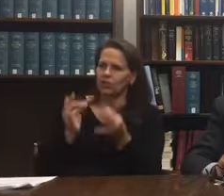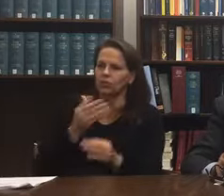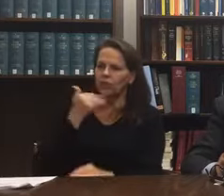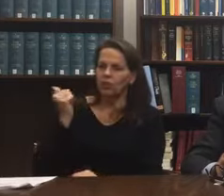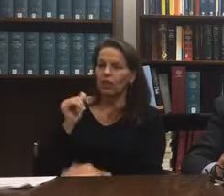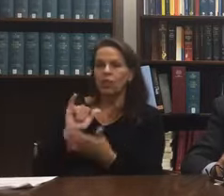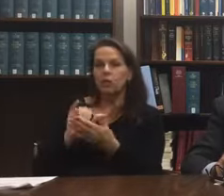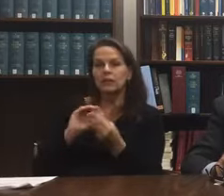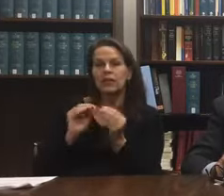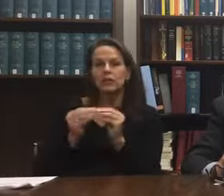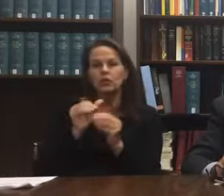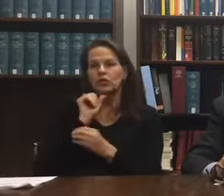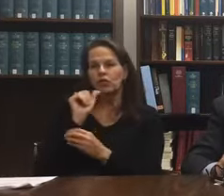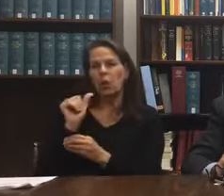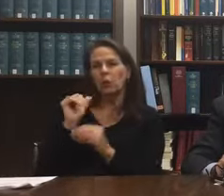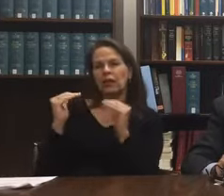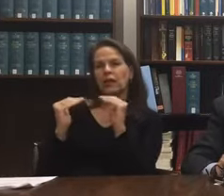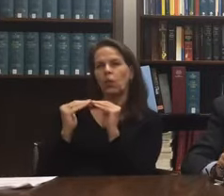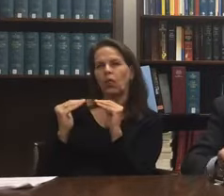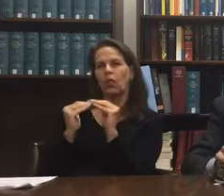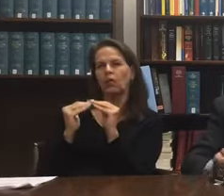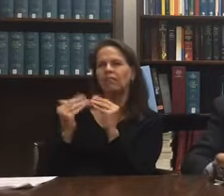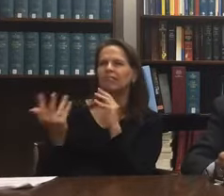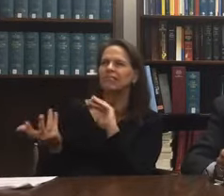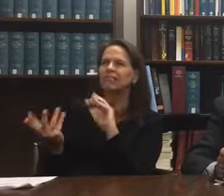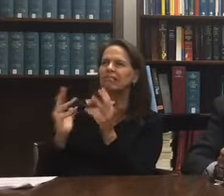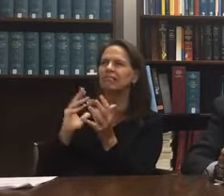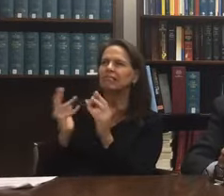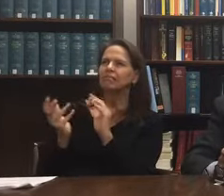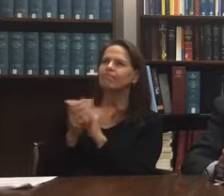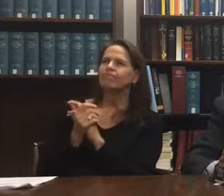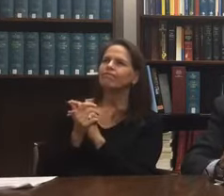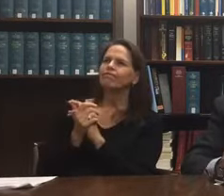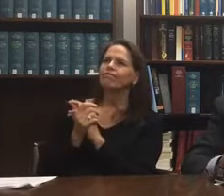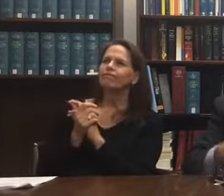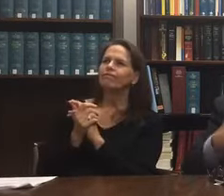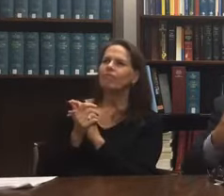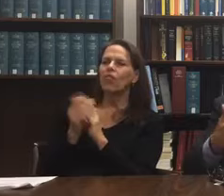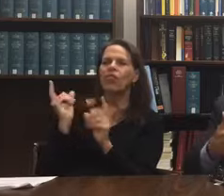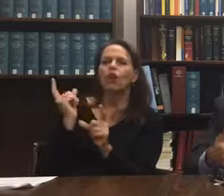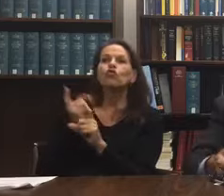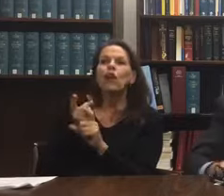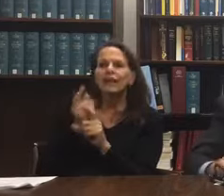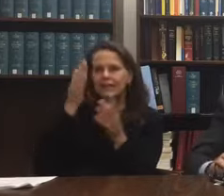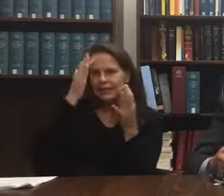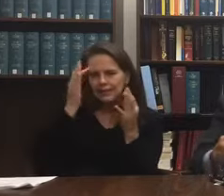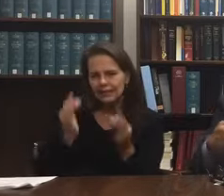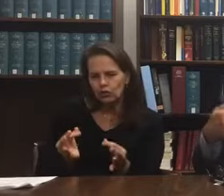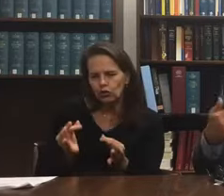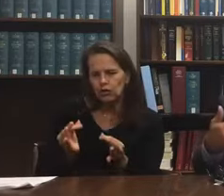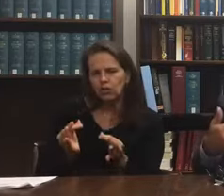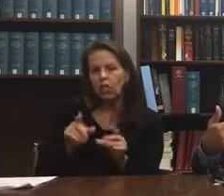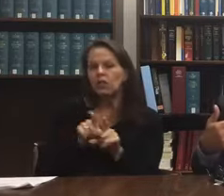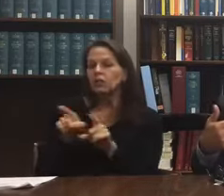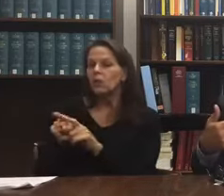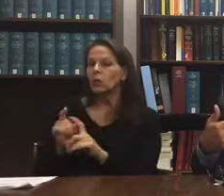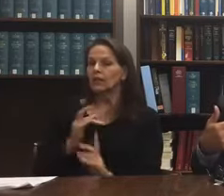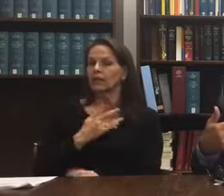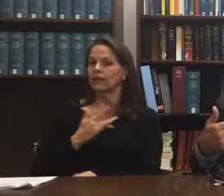equate to the correct decision also typically a hearing officers not gonna